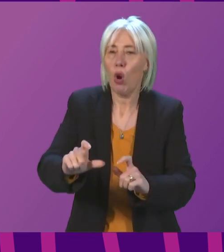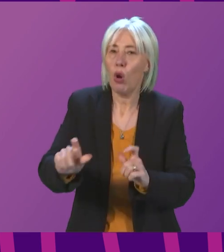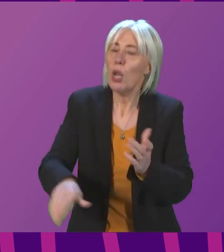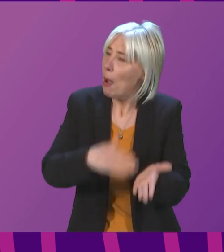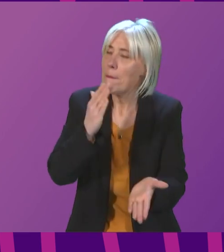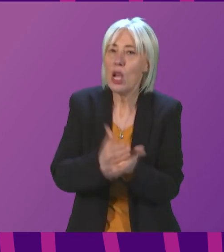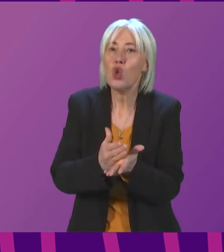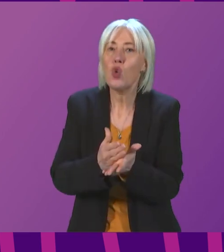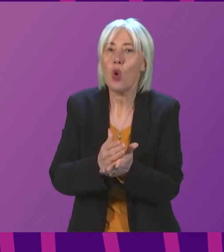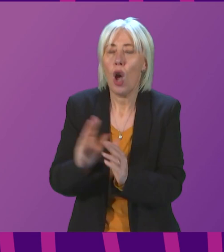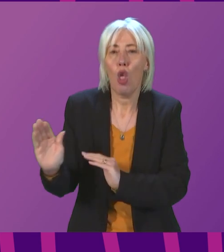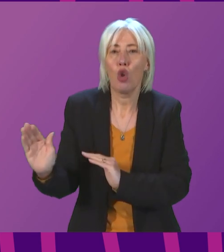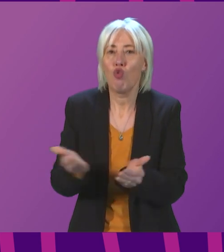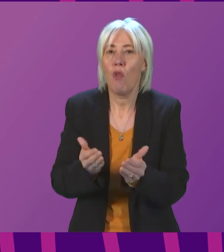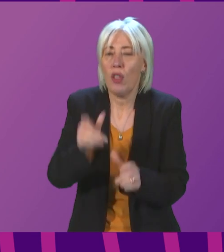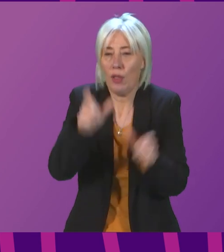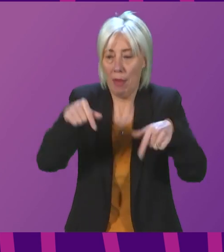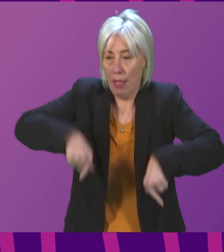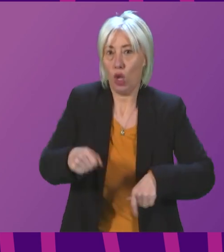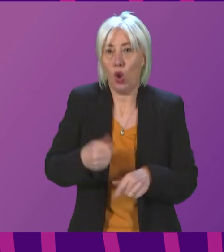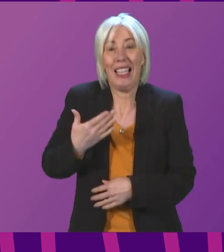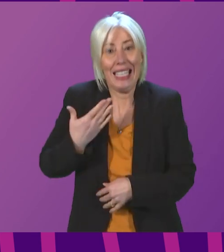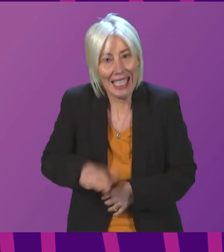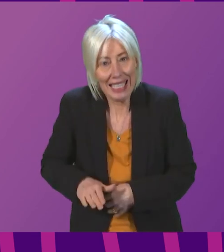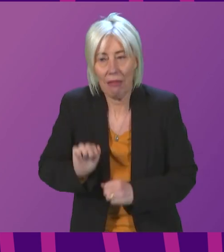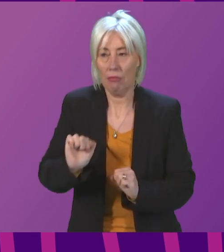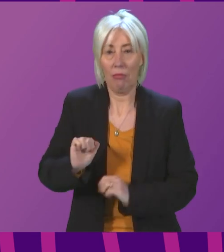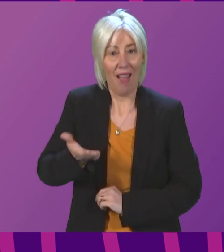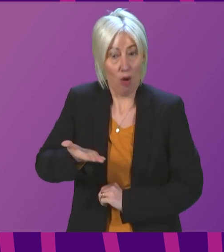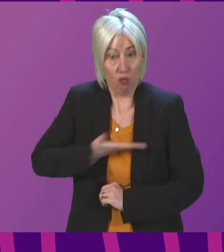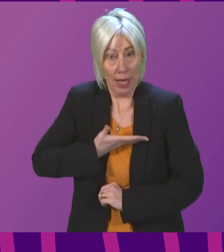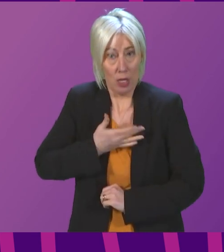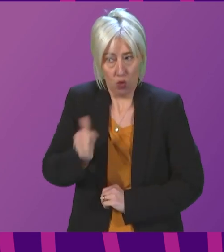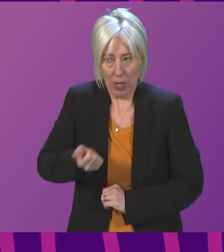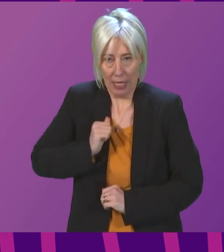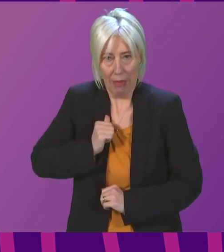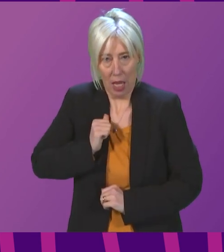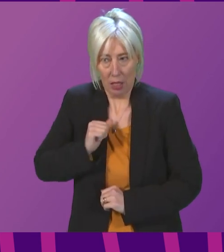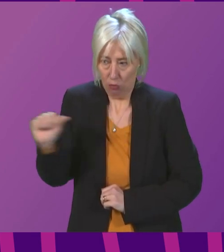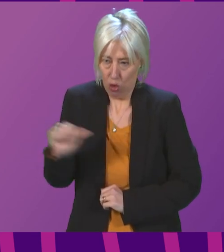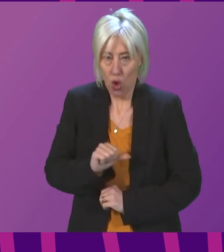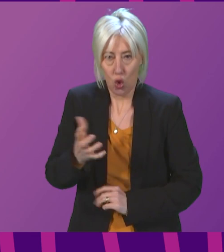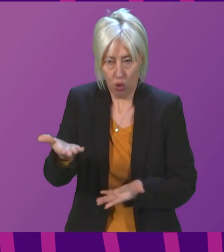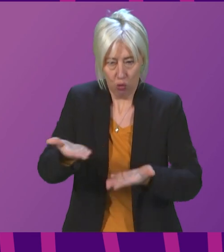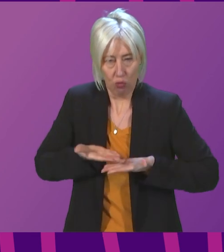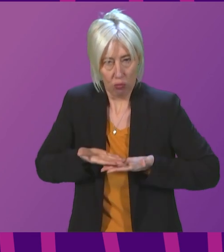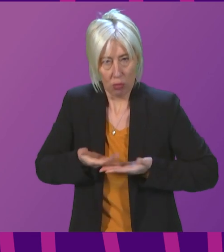provide a service that the people of Scotland need and deserve, and have a right to expect.